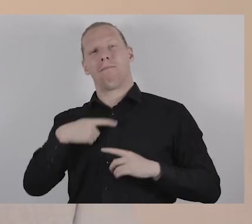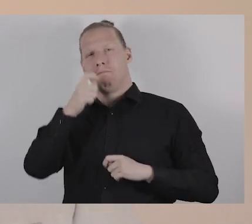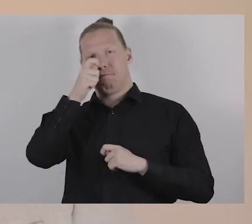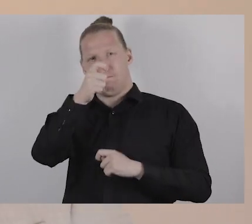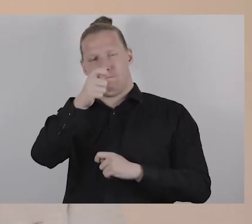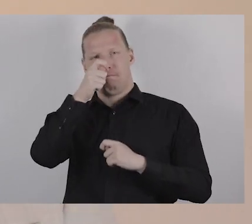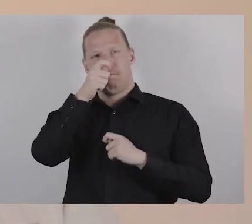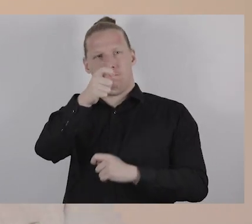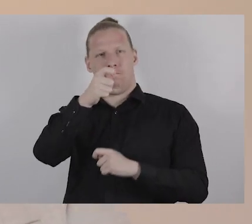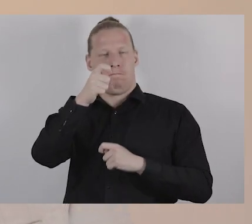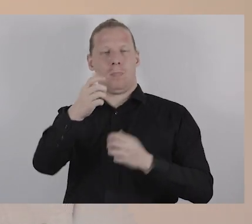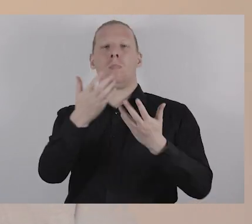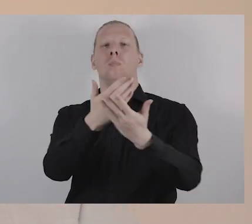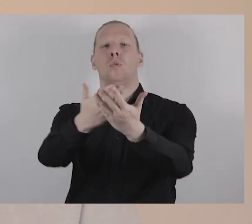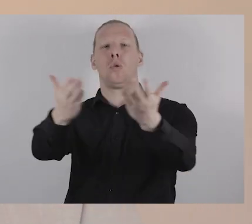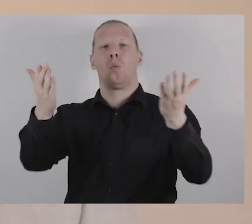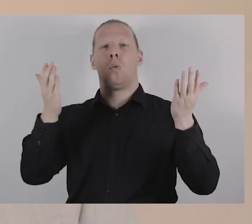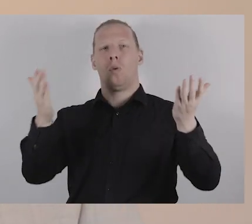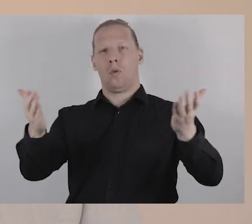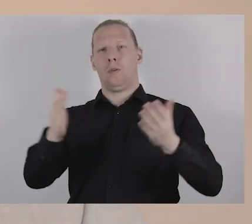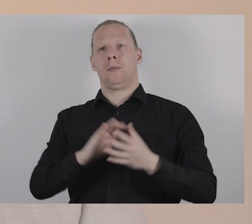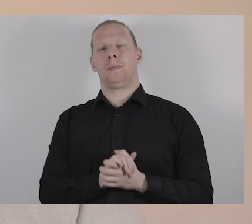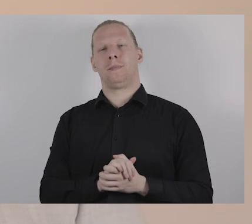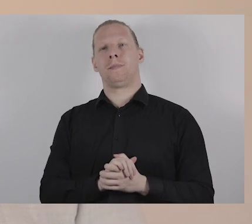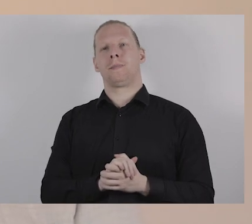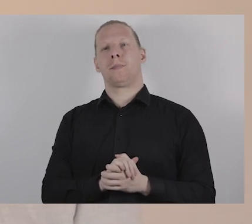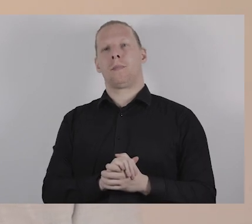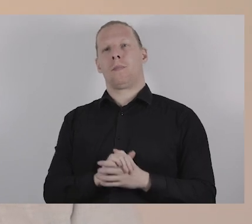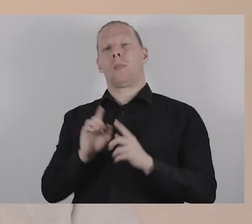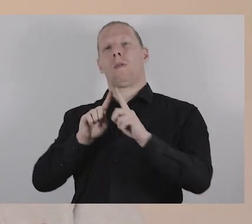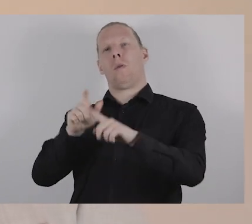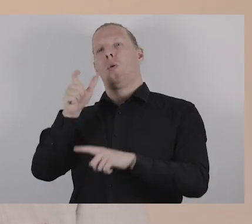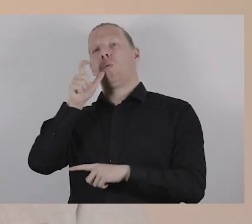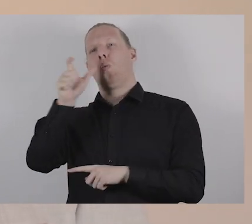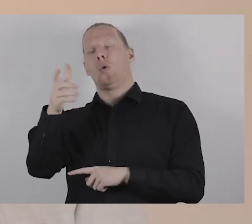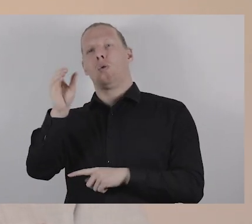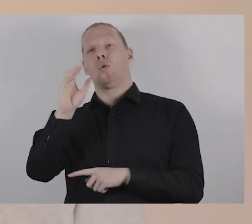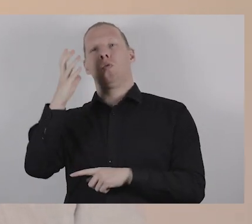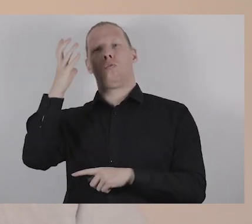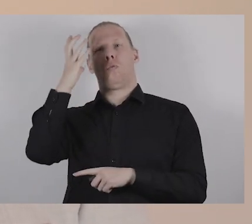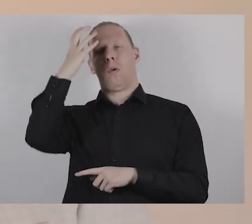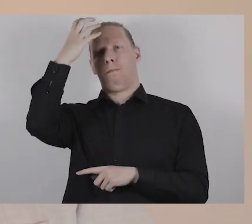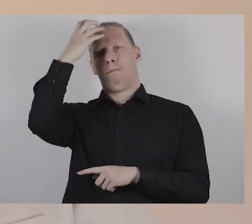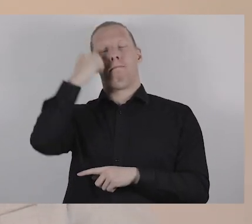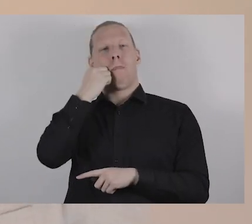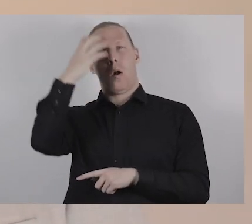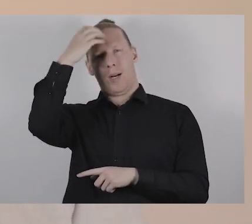I acknowledge and honour you all. I go back to King Tāwhiao's saying —